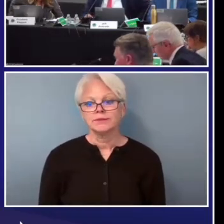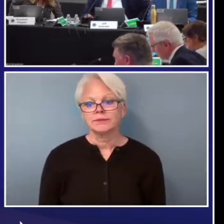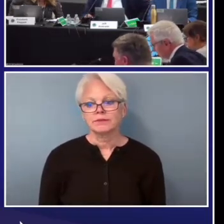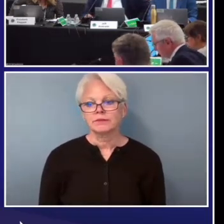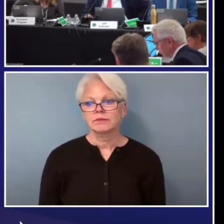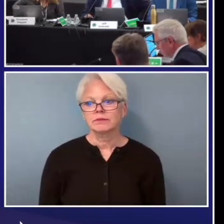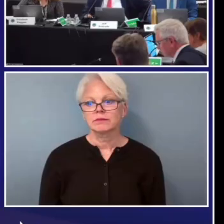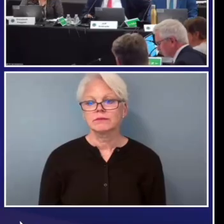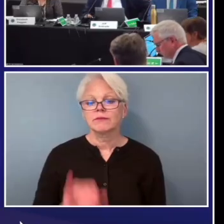Jennifer, please get us started.